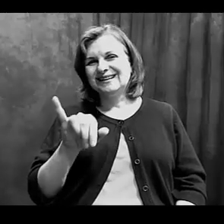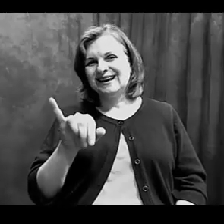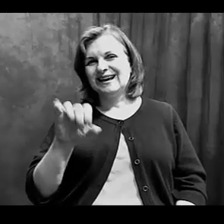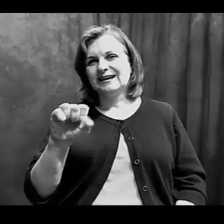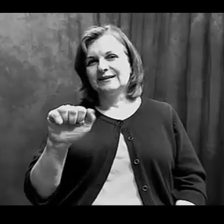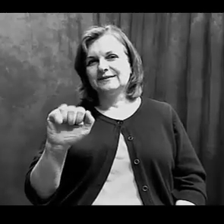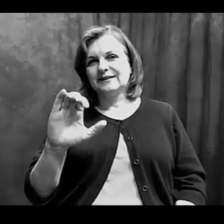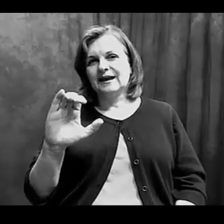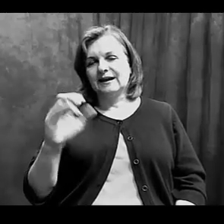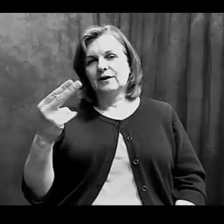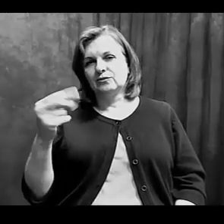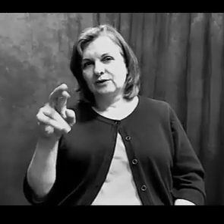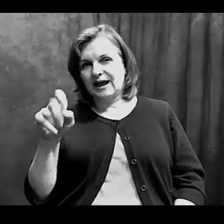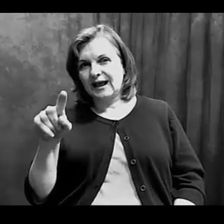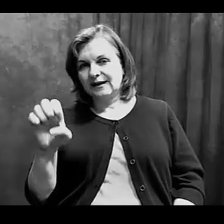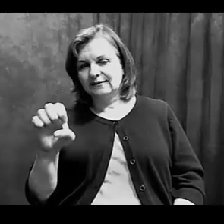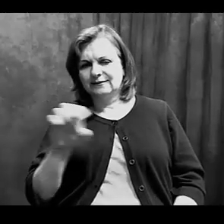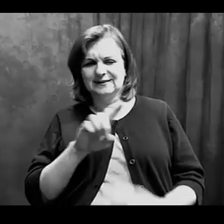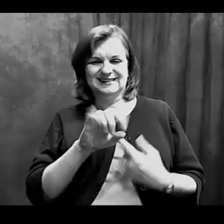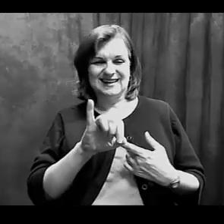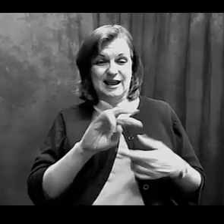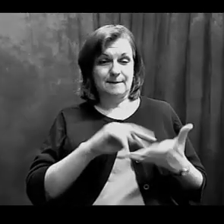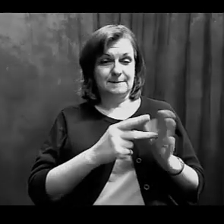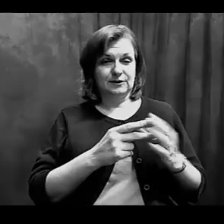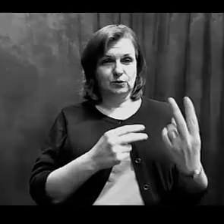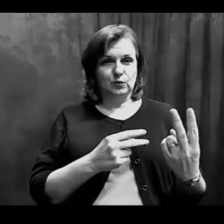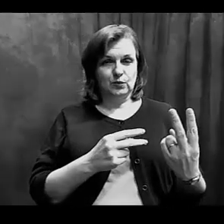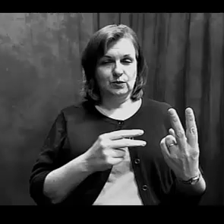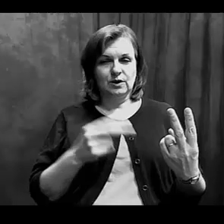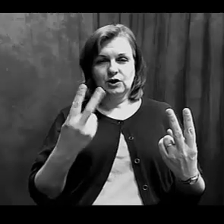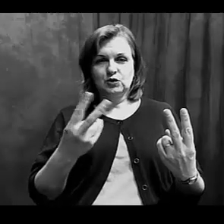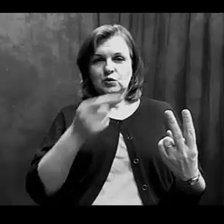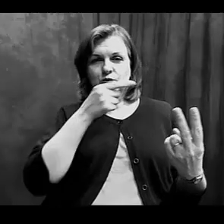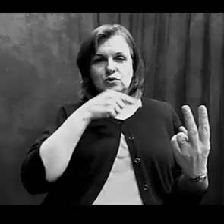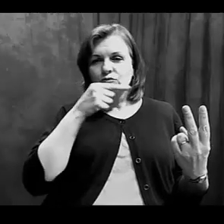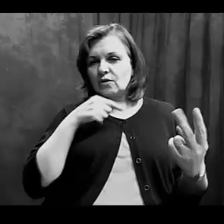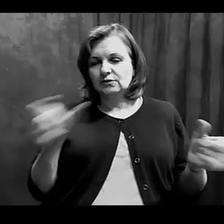disaccharide - "di" means 2 -- so that's just simply taking two glucose molecule sticking